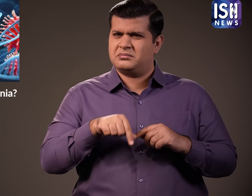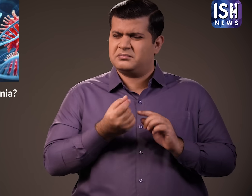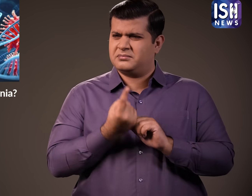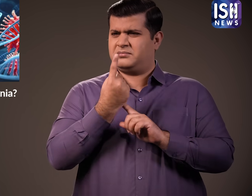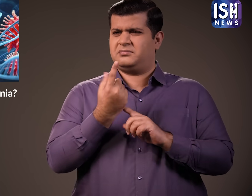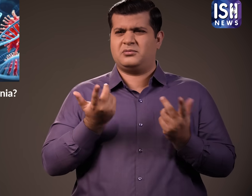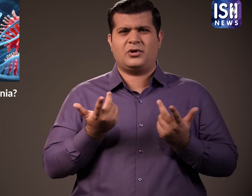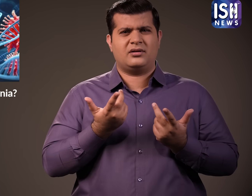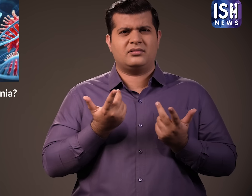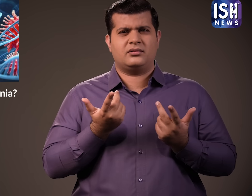So why is this happening?